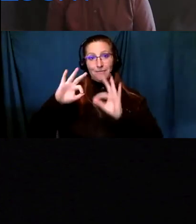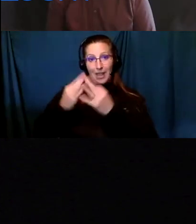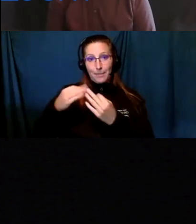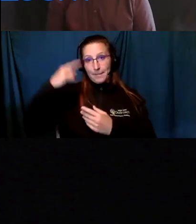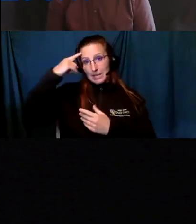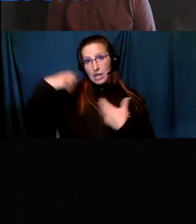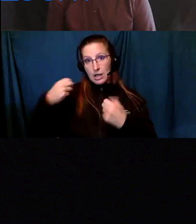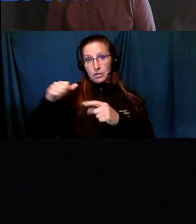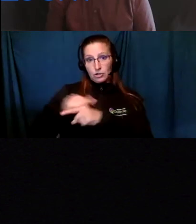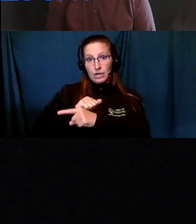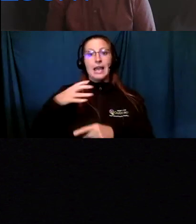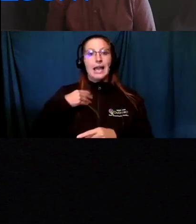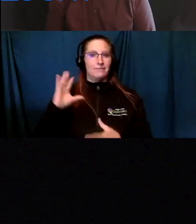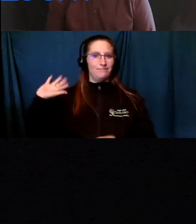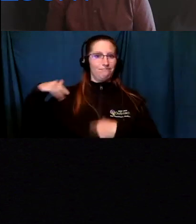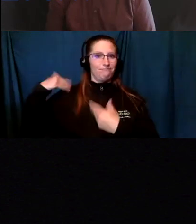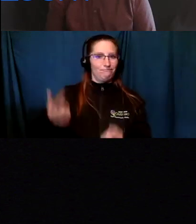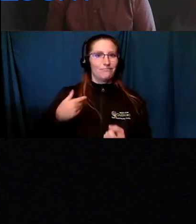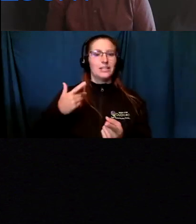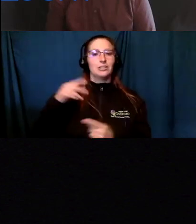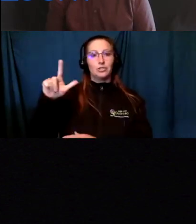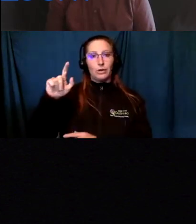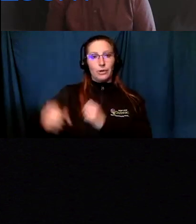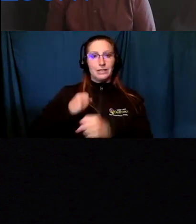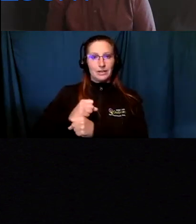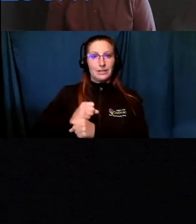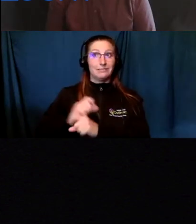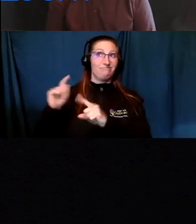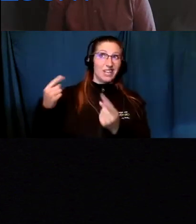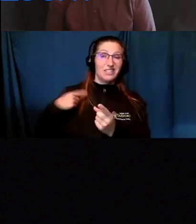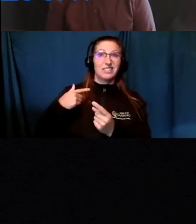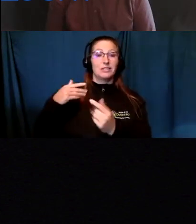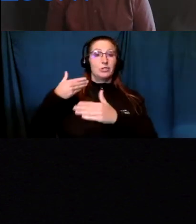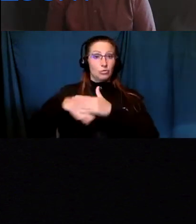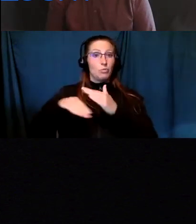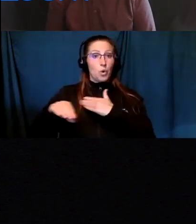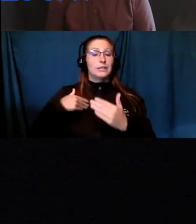21 years since newborn hearing screening began in the state of Wisconsin. Our program is always